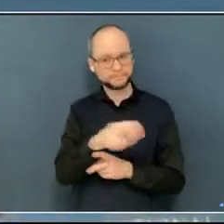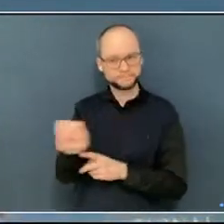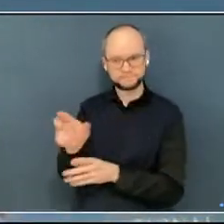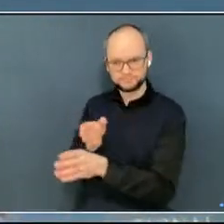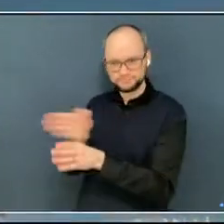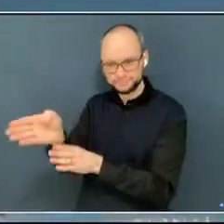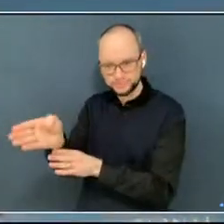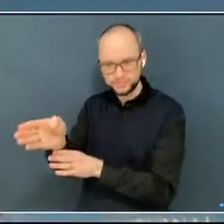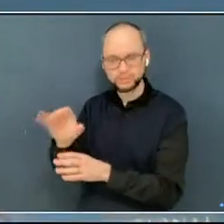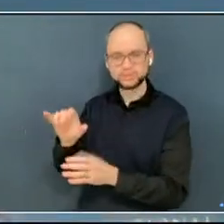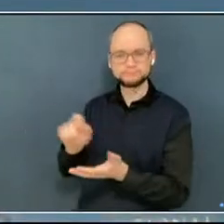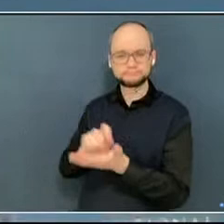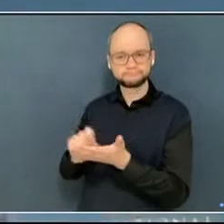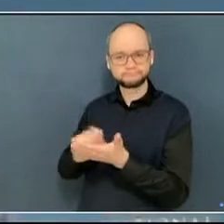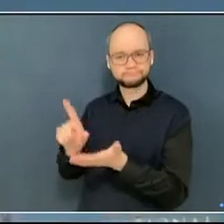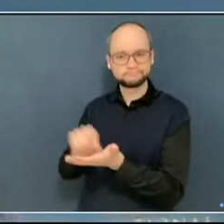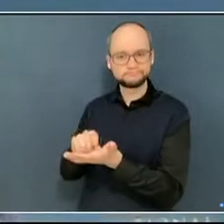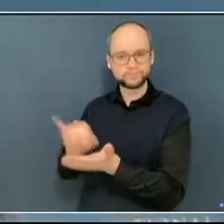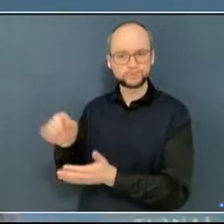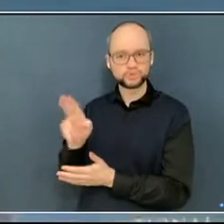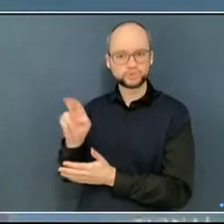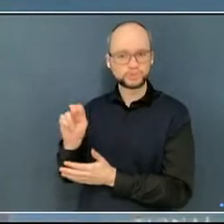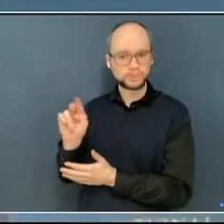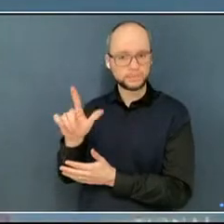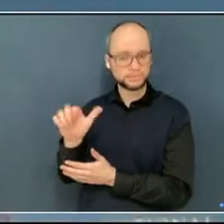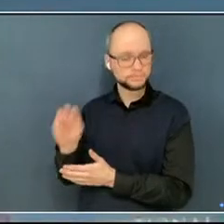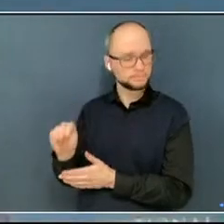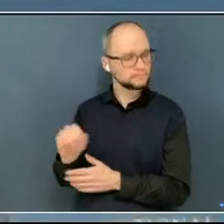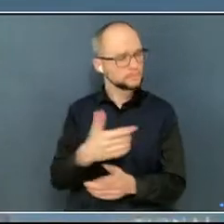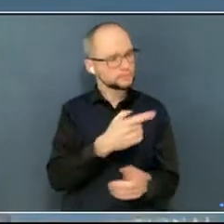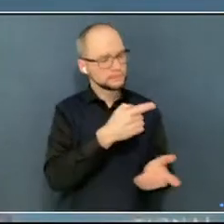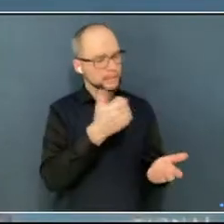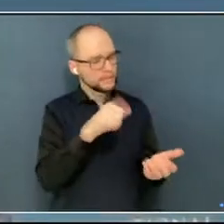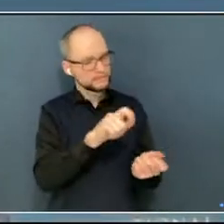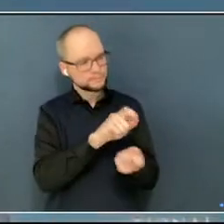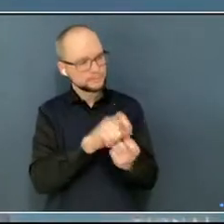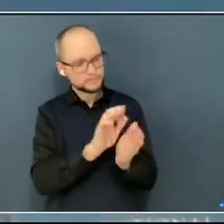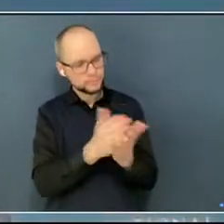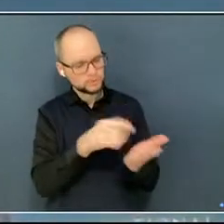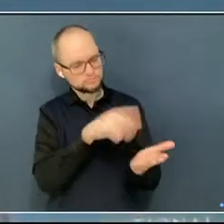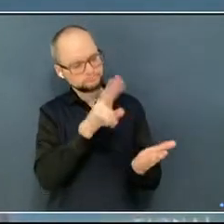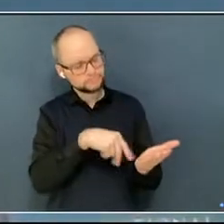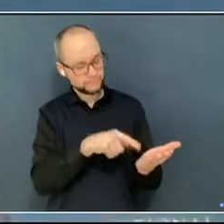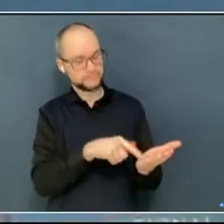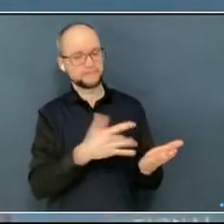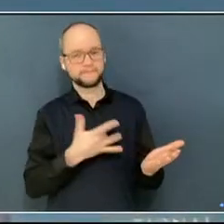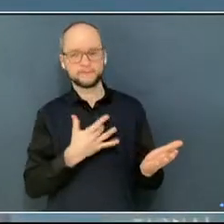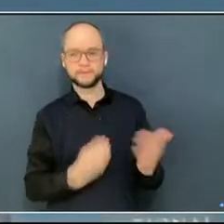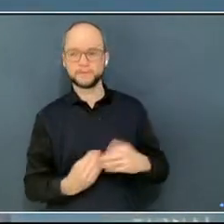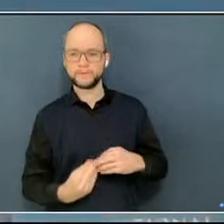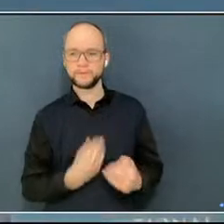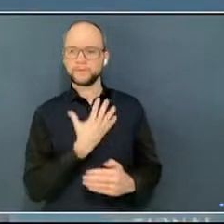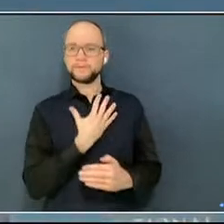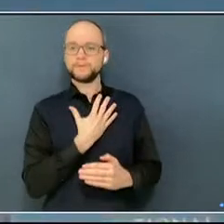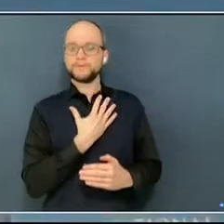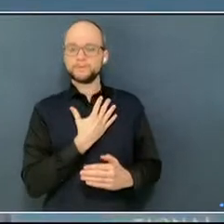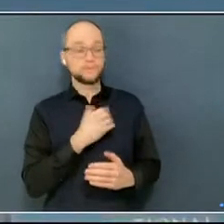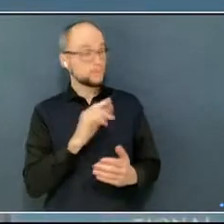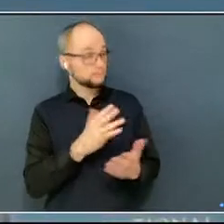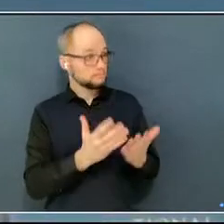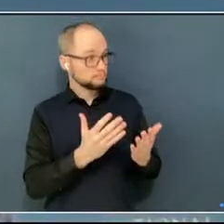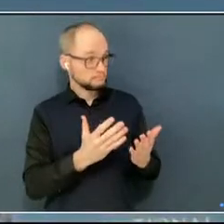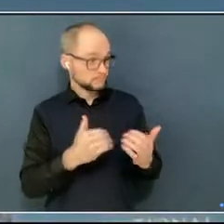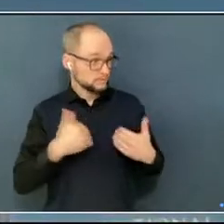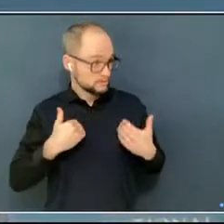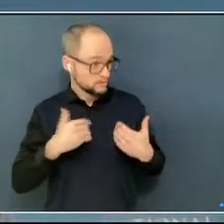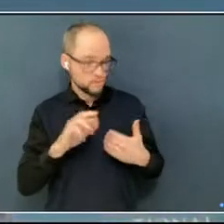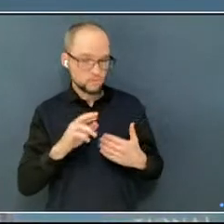Were there any particular books that inspired you in your youth or as you got older, in any of your